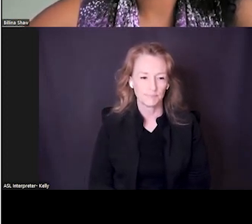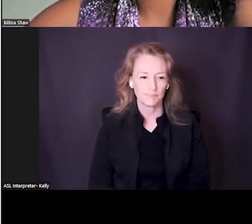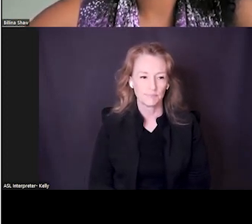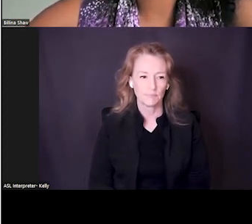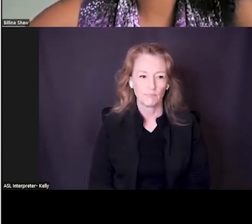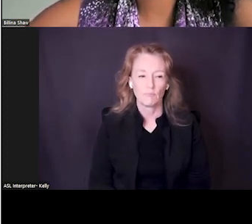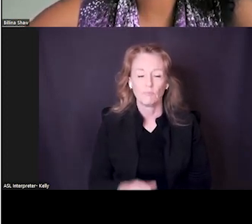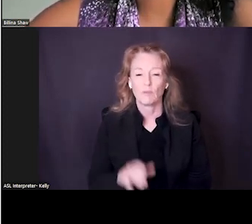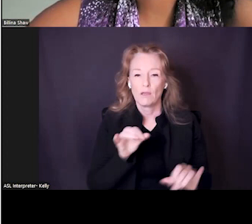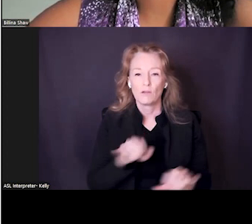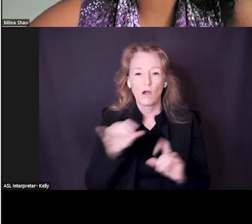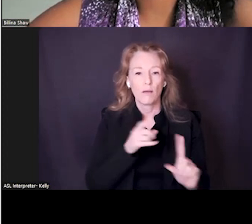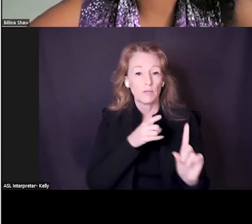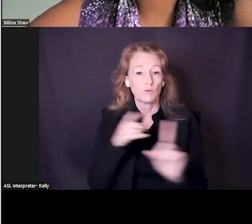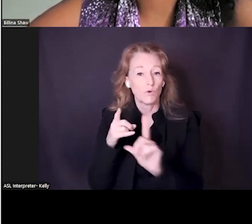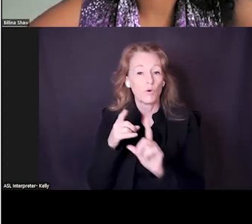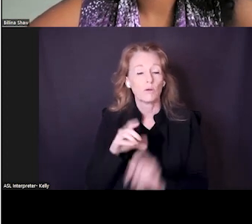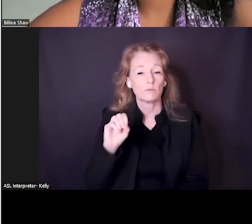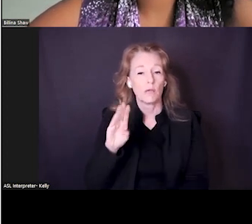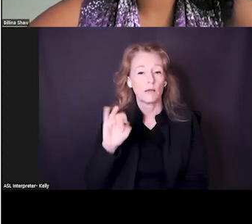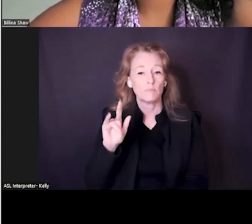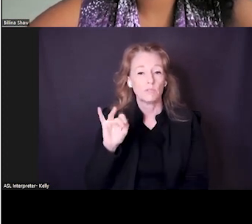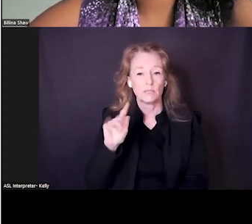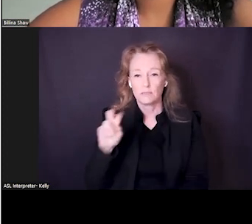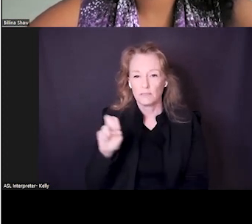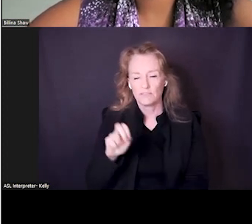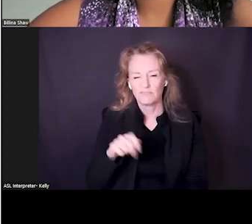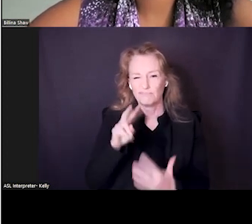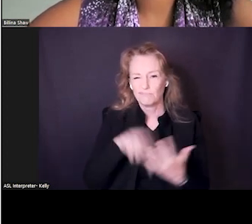I AM NOT GOING TO GO THROUGH THE ENTIRE SLIDE, BUT REALLY INCREASING AWARENESS